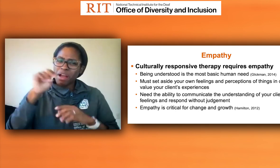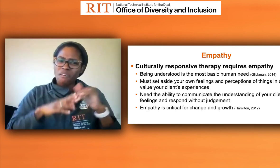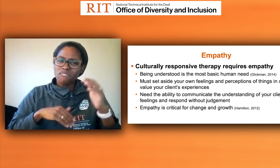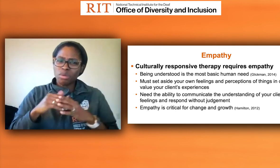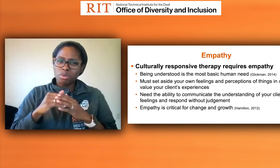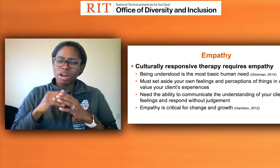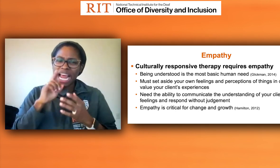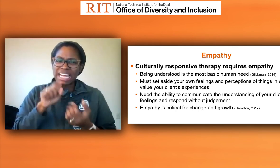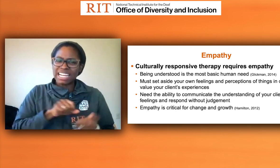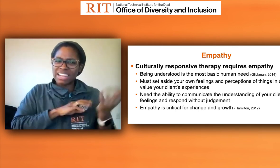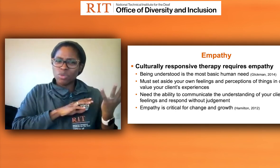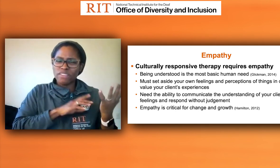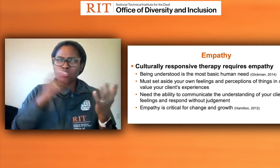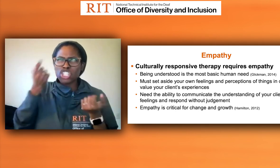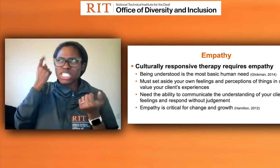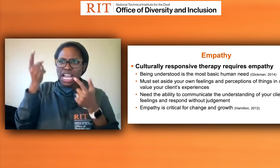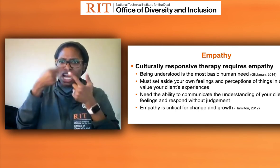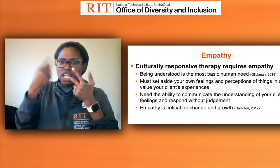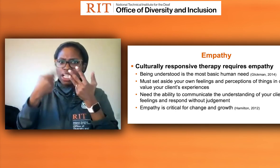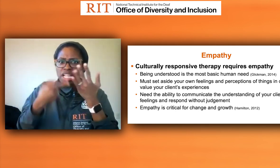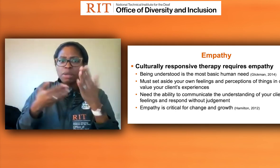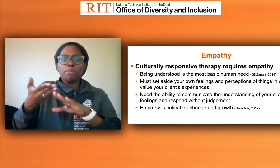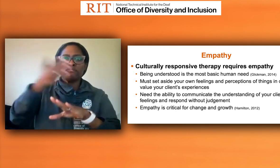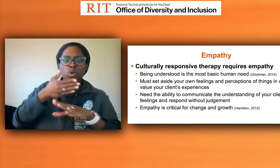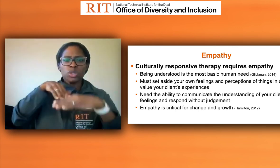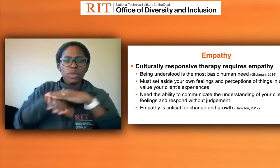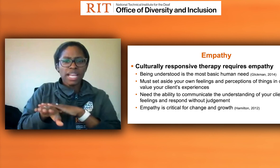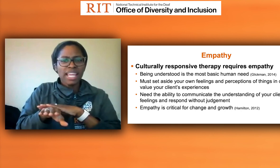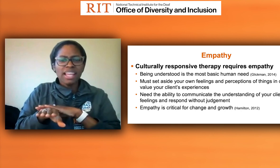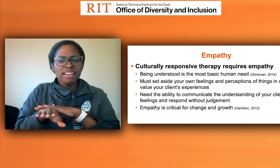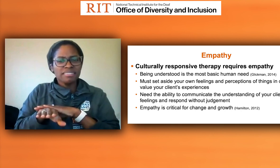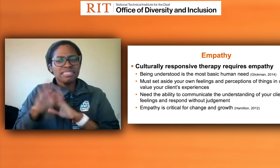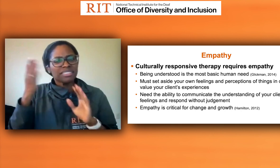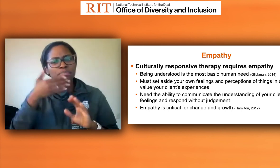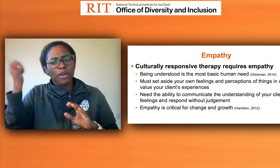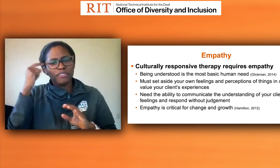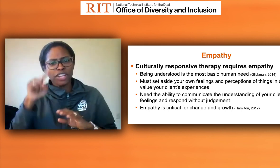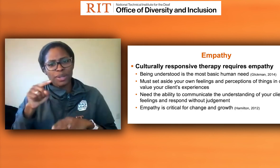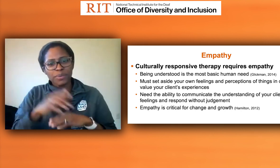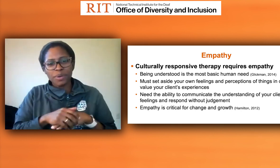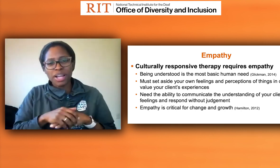the implications of entering a conversation like this. It's really important to get rid of preconceived notions